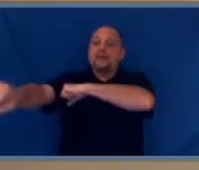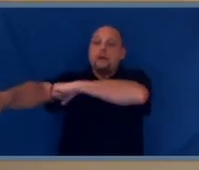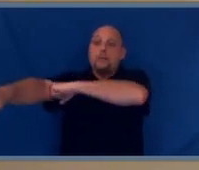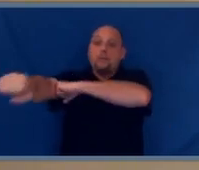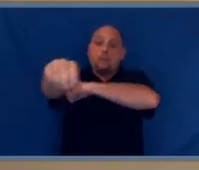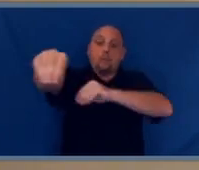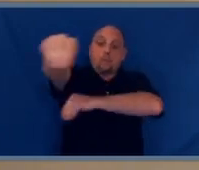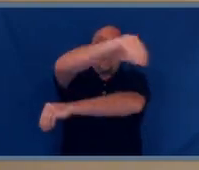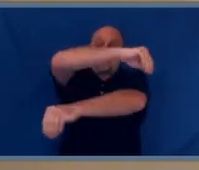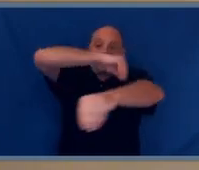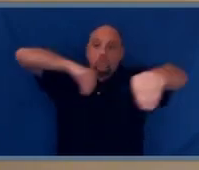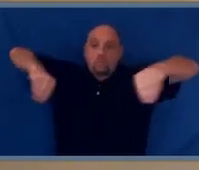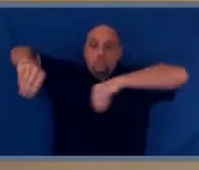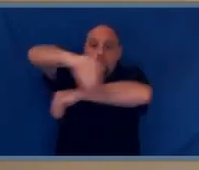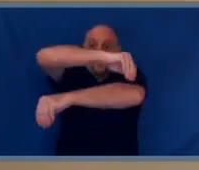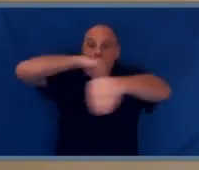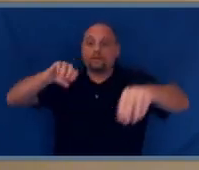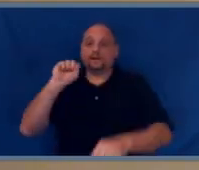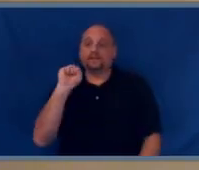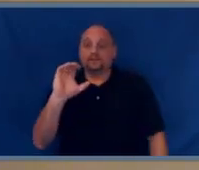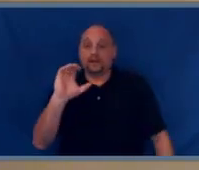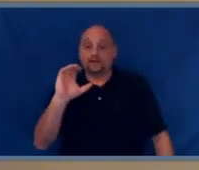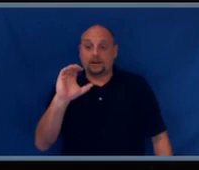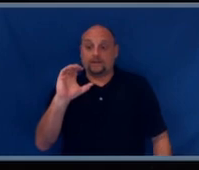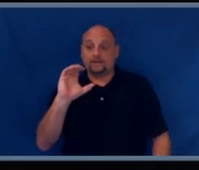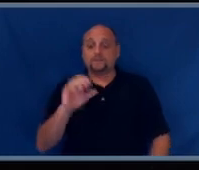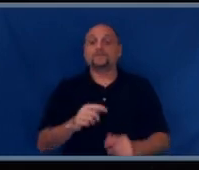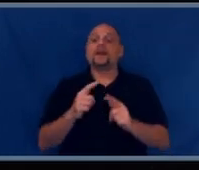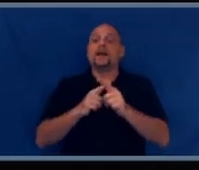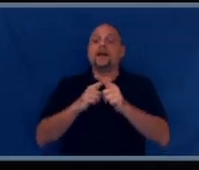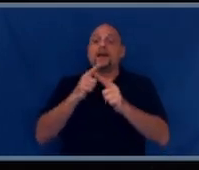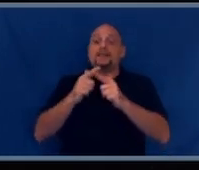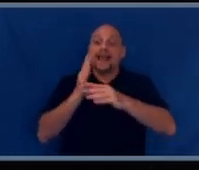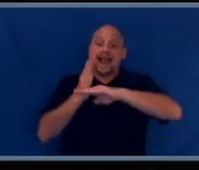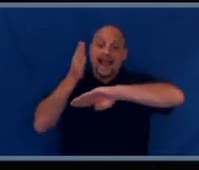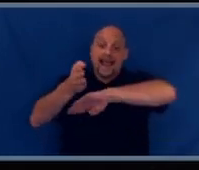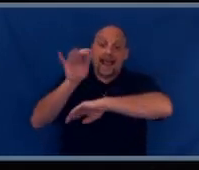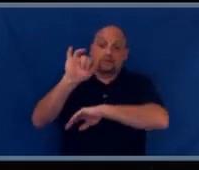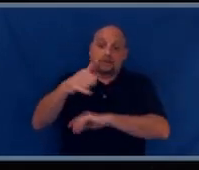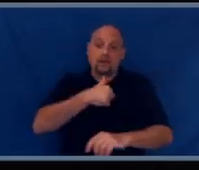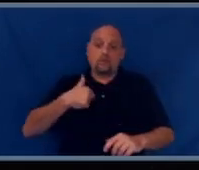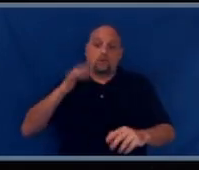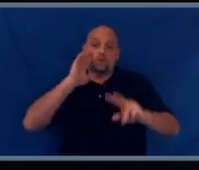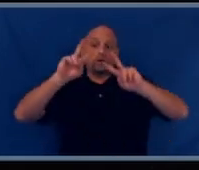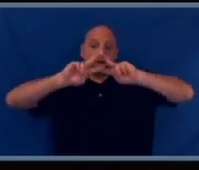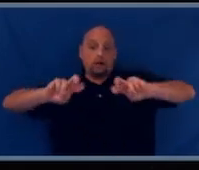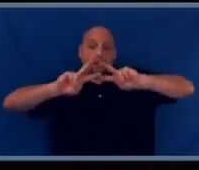ROTATING THE SPACECRAFT AND MEASURING THE INERTIONA. AFTER THAT WE CESS WHETHER OR